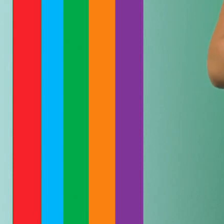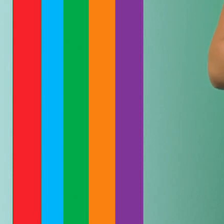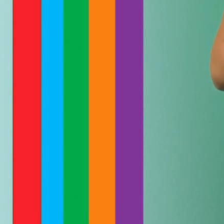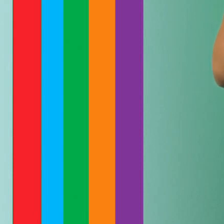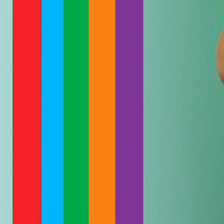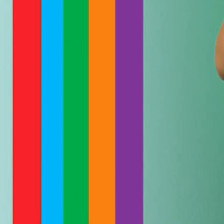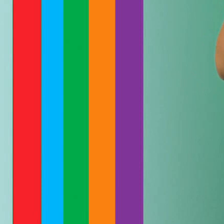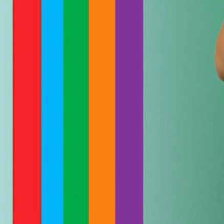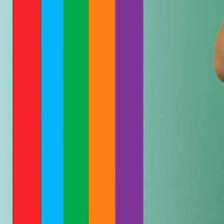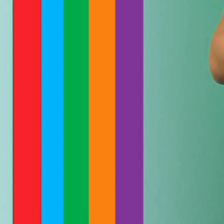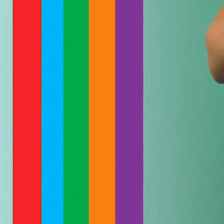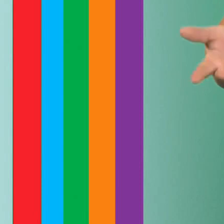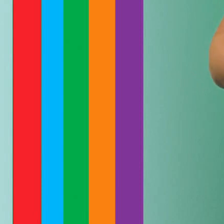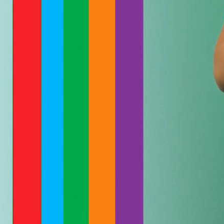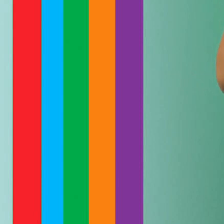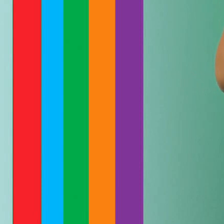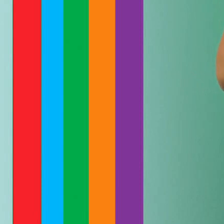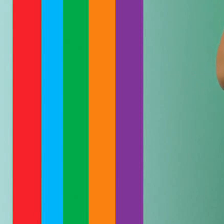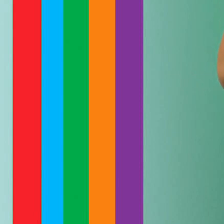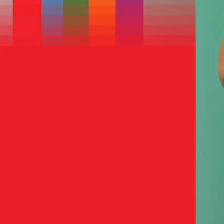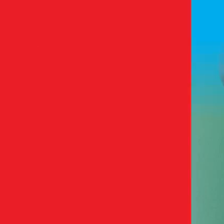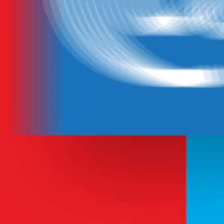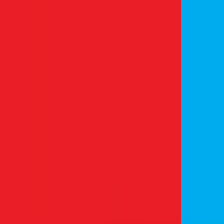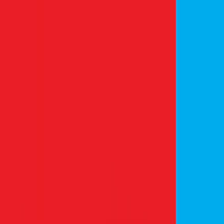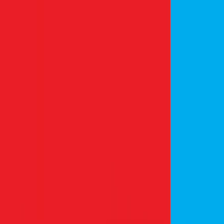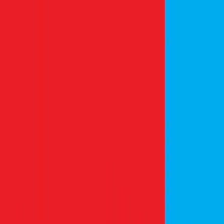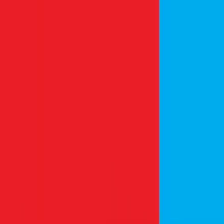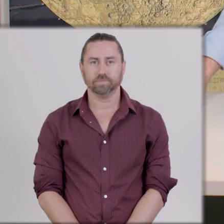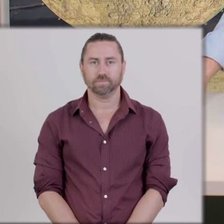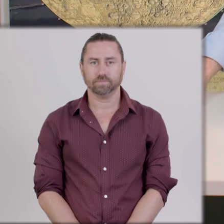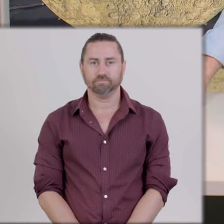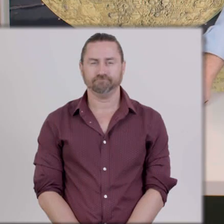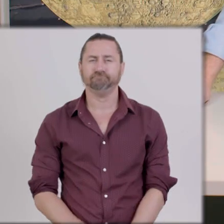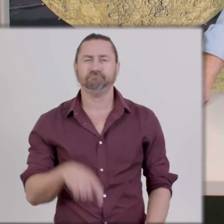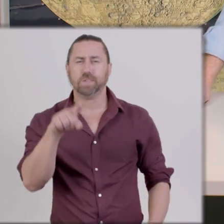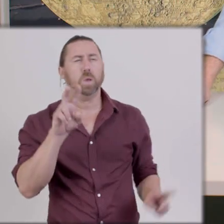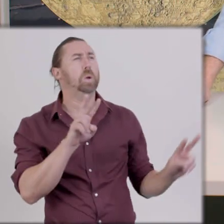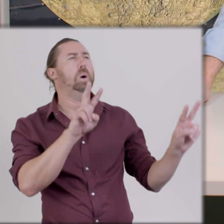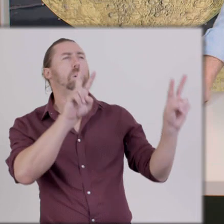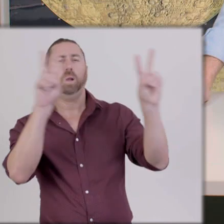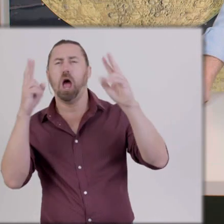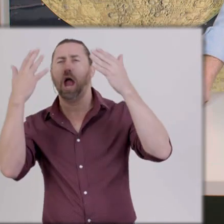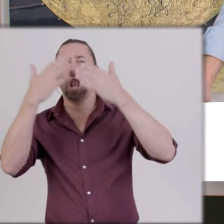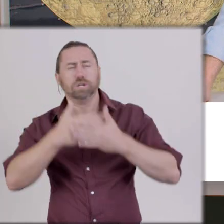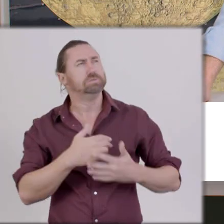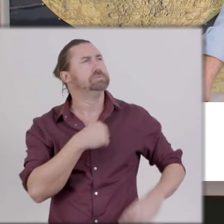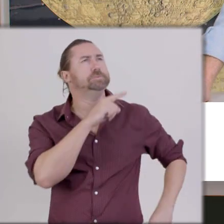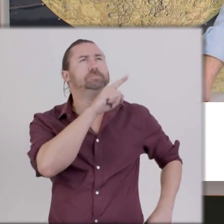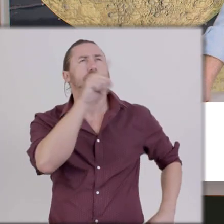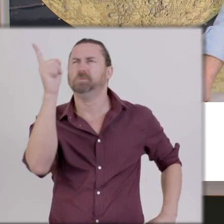and apply what they learn to life on Earth. When we look up into the night sky, what do we see?